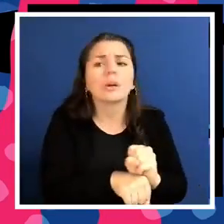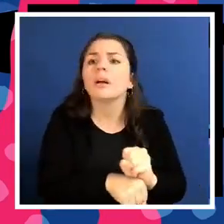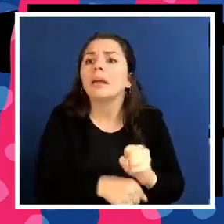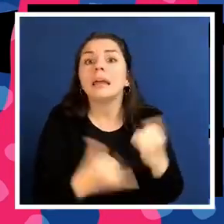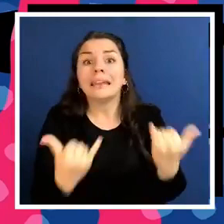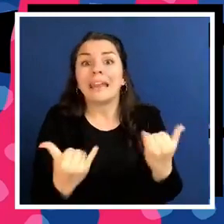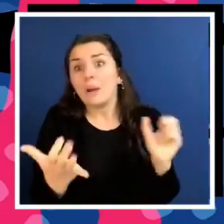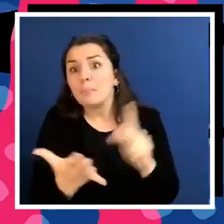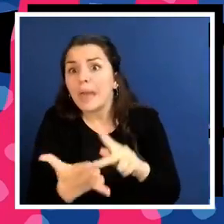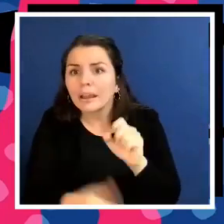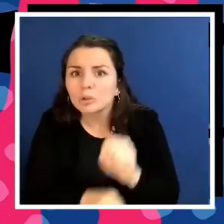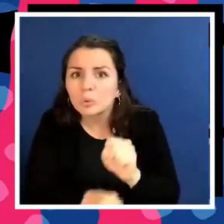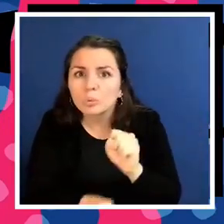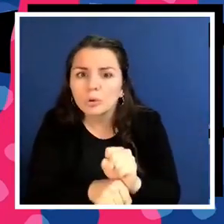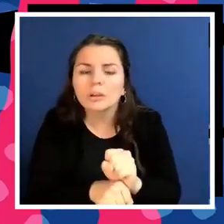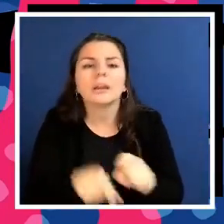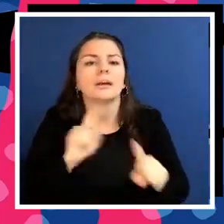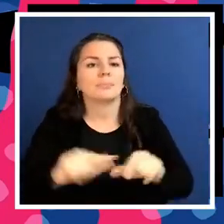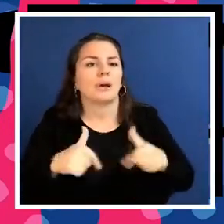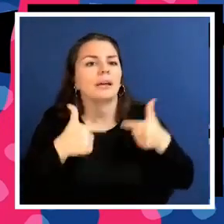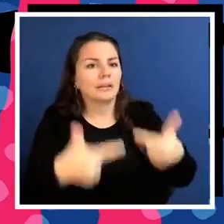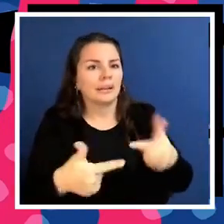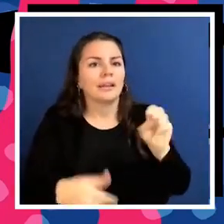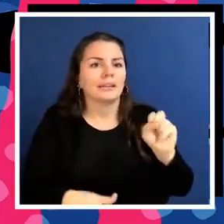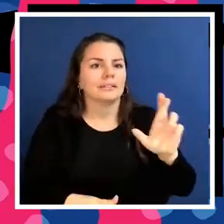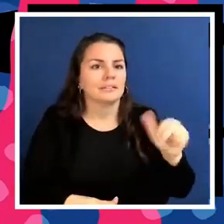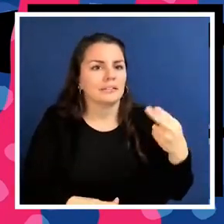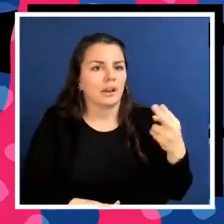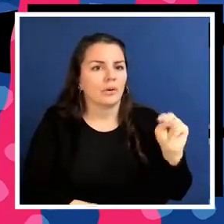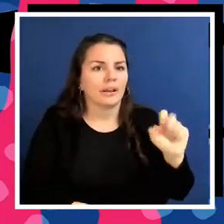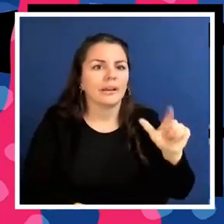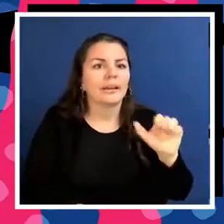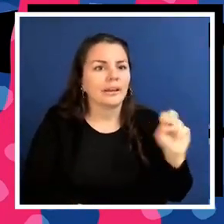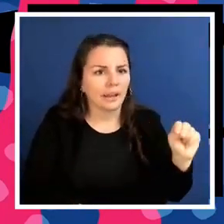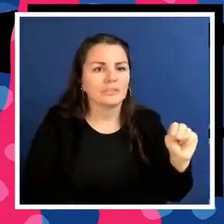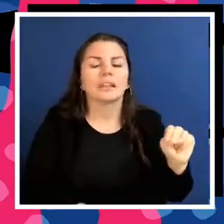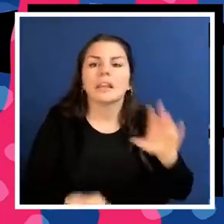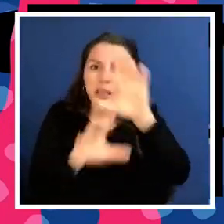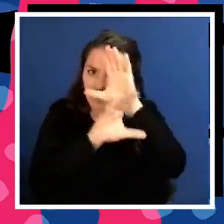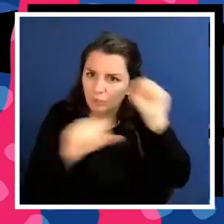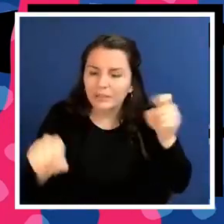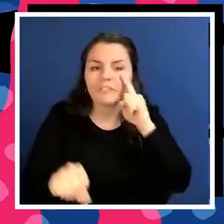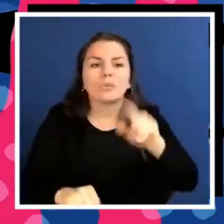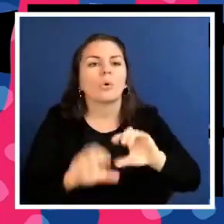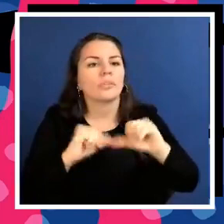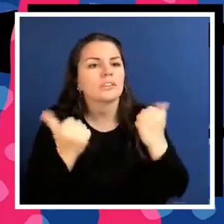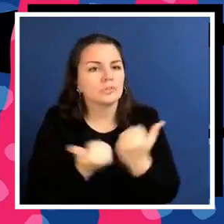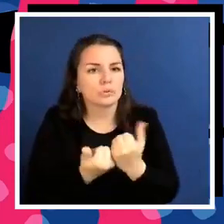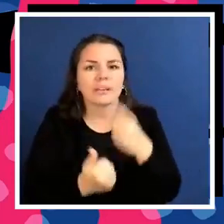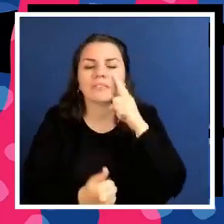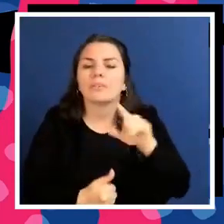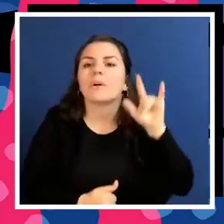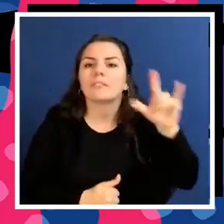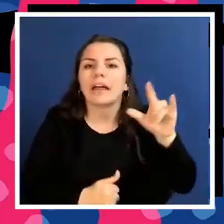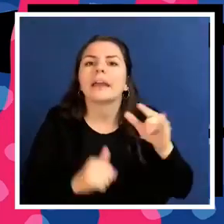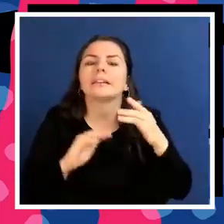THEIEIFAMILIES WHETHER THEY ARE OUT OF WORK ARE JUST GETTING BACK TO WORK BECAUSE OF THE